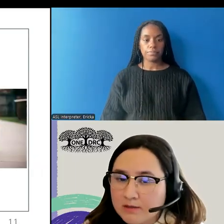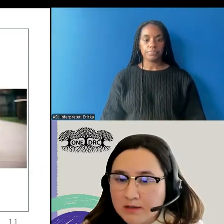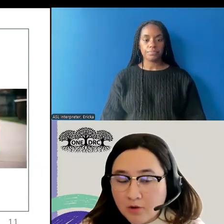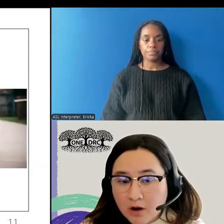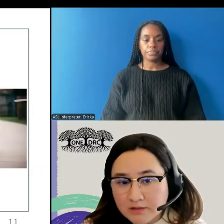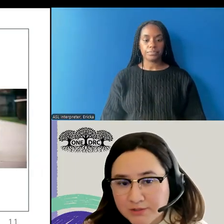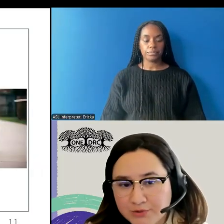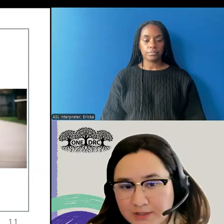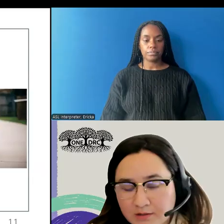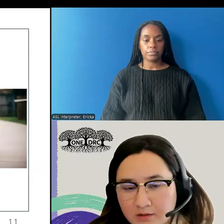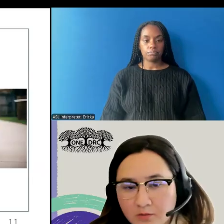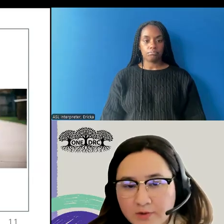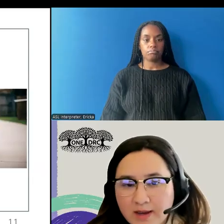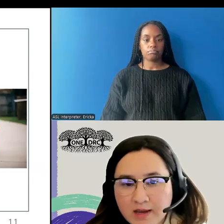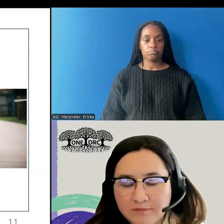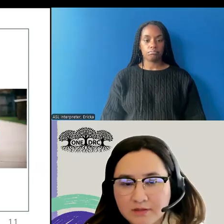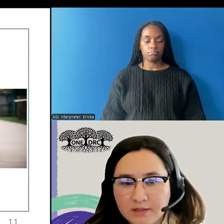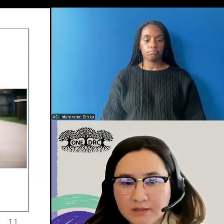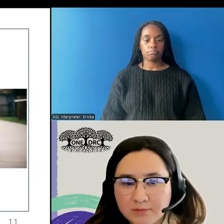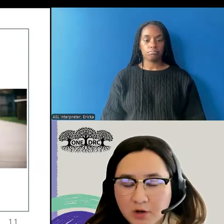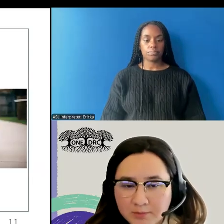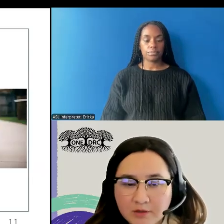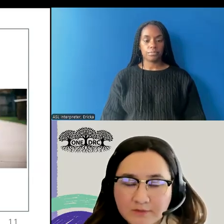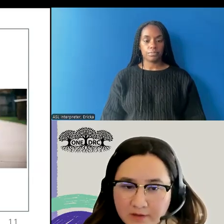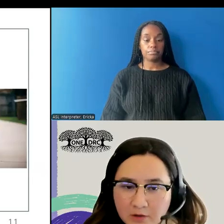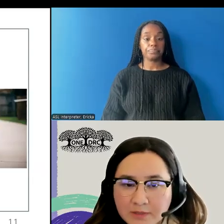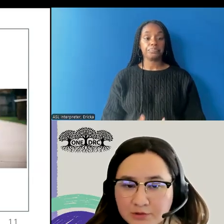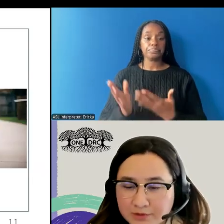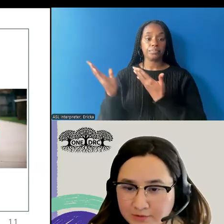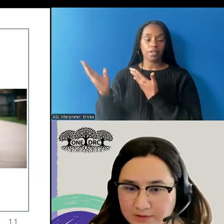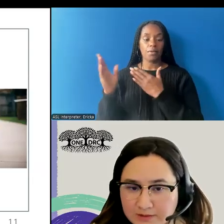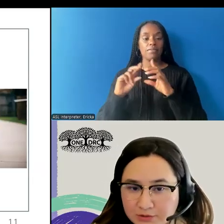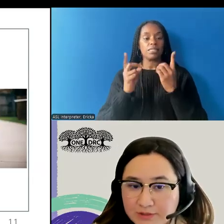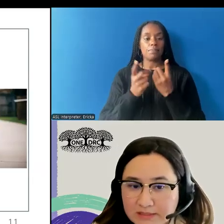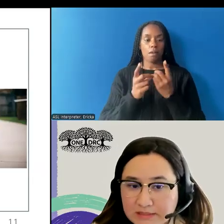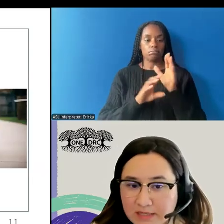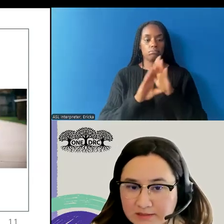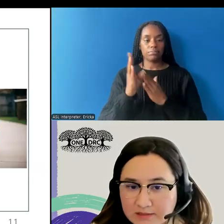Now on screen, we have the Department of Developmental Services or DDS